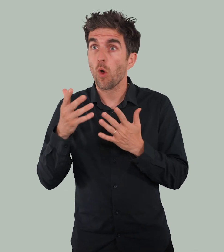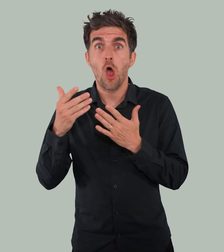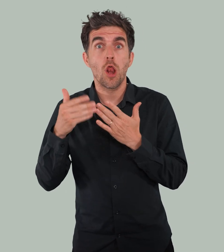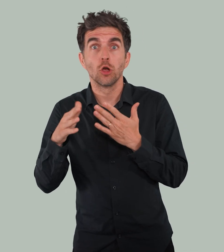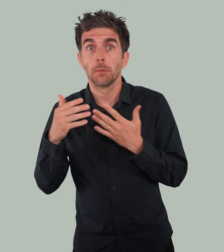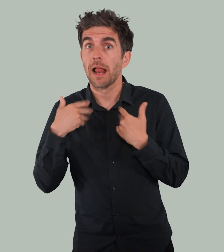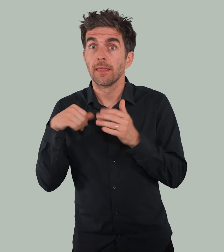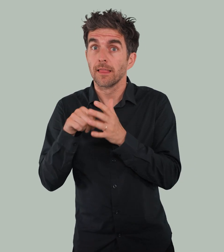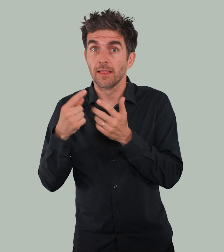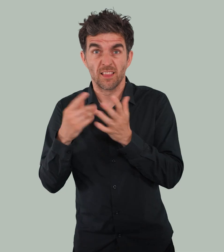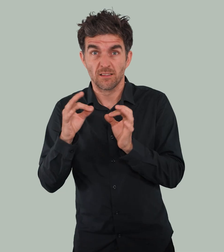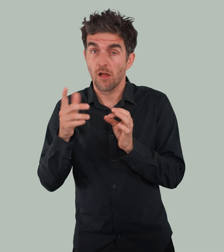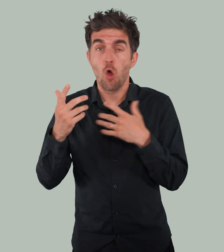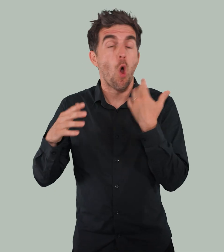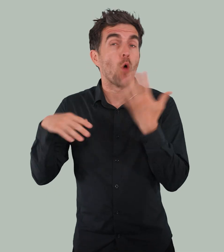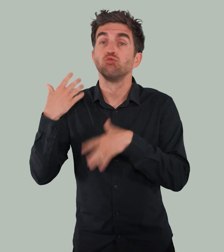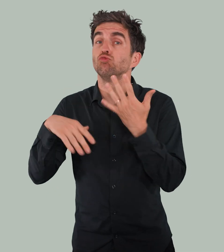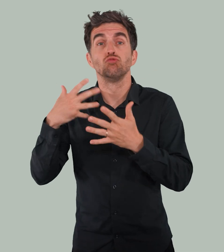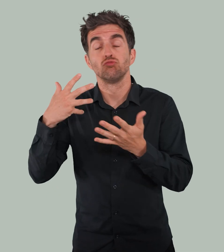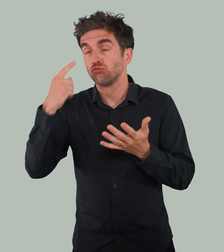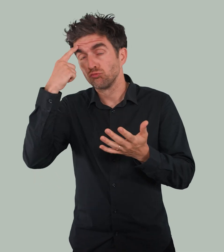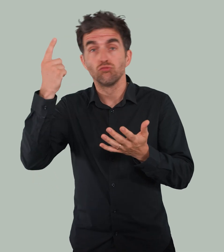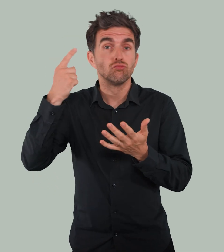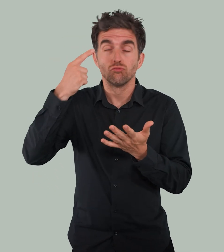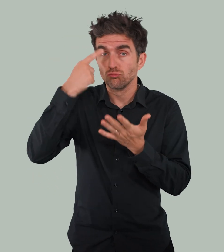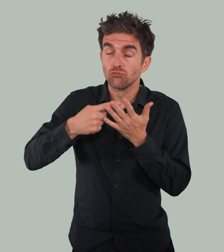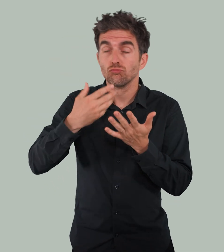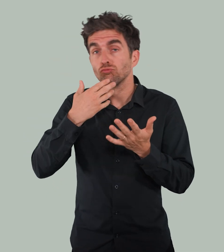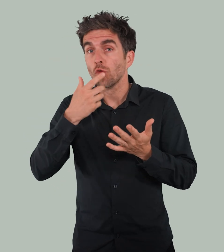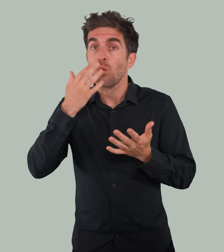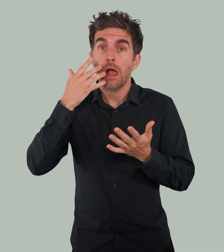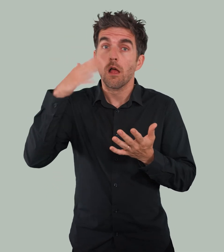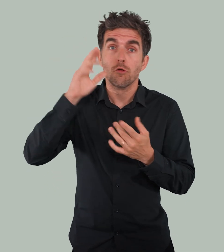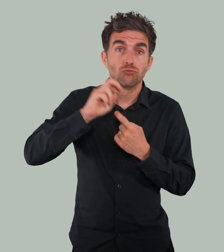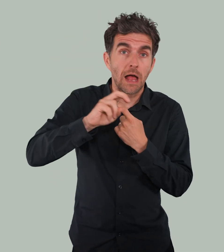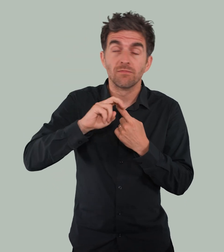long-term health condition can make routinely, such as deciding when and how to travel,